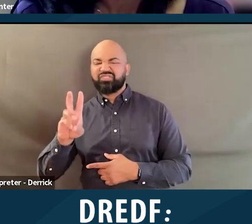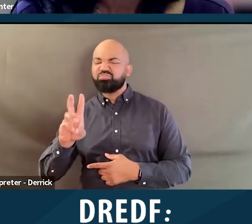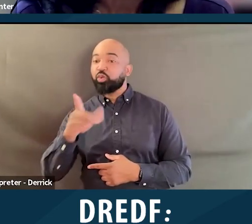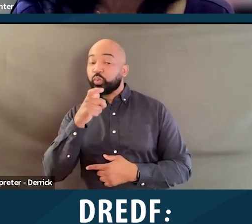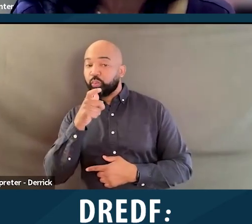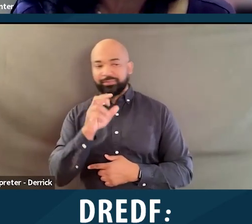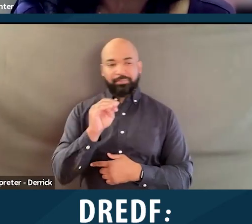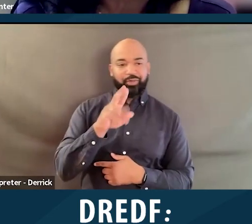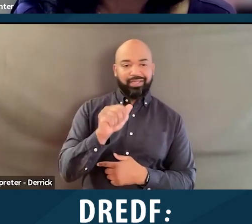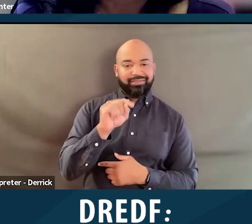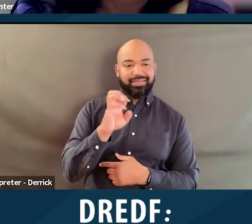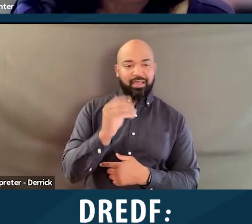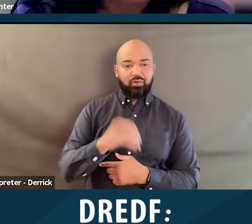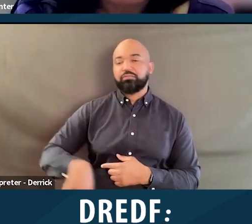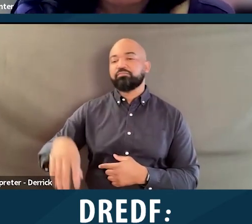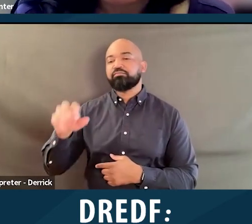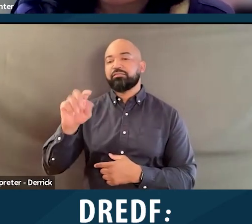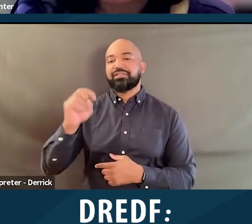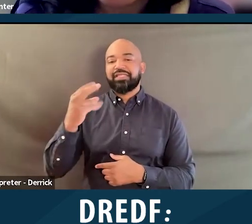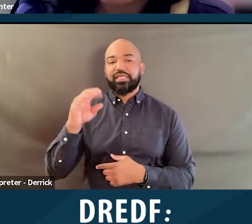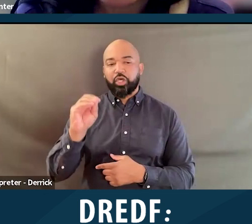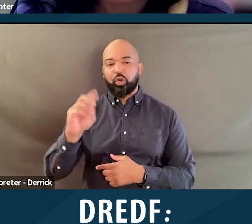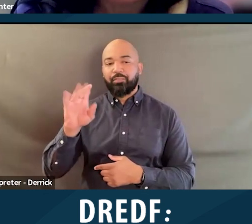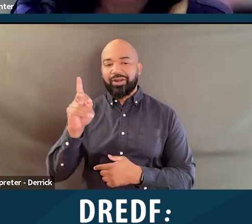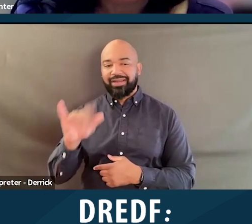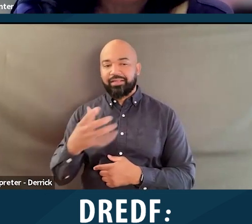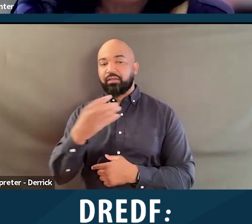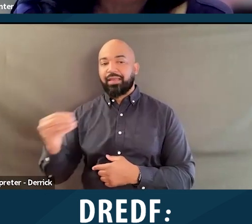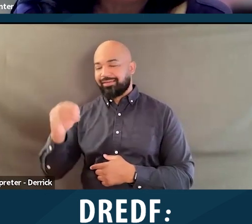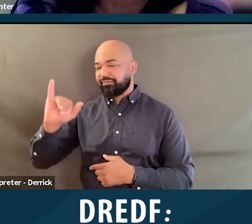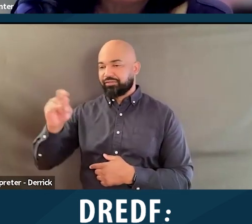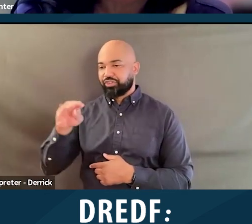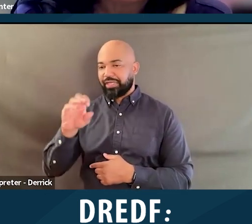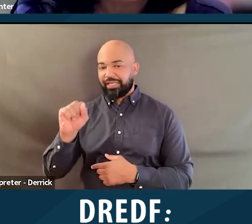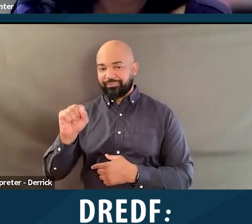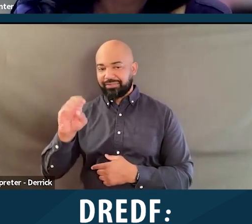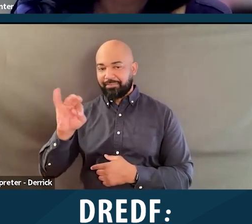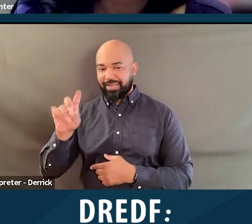Then we're going to hear from disability leaders about Texas vs. Kennedy, including Maria Town,